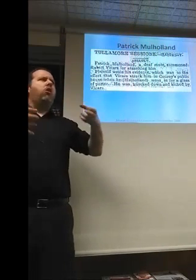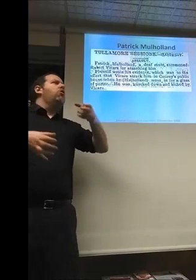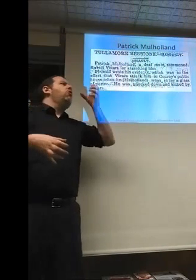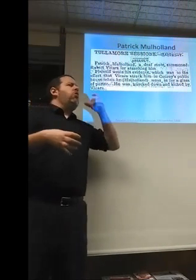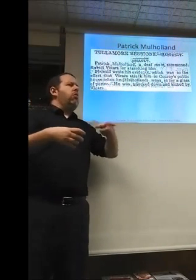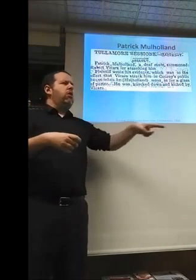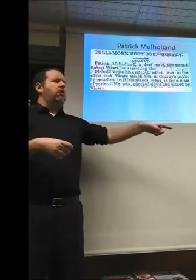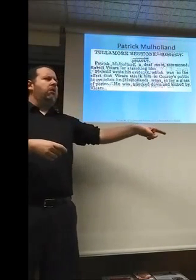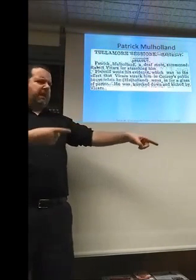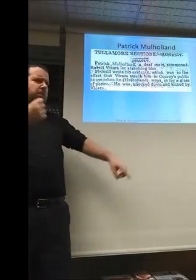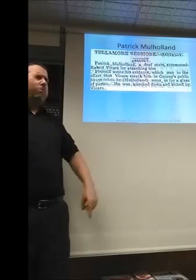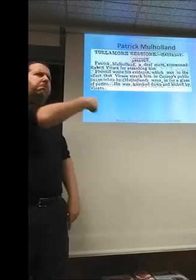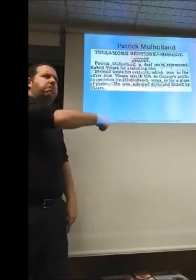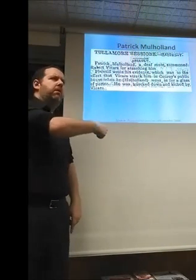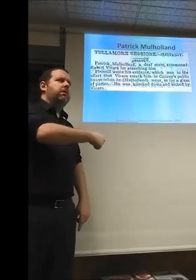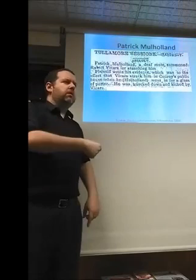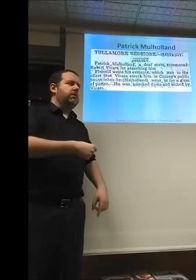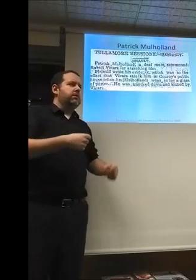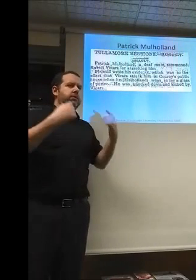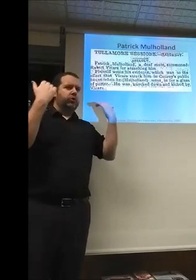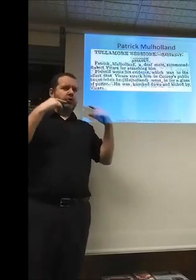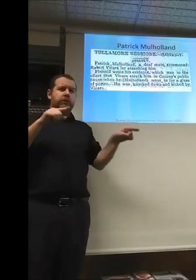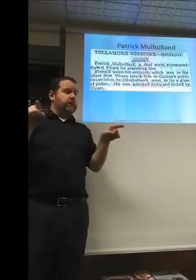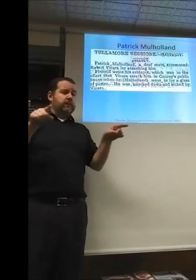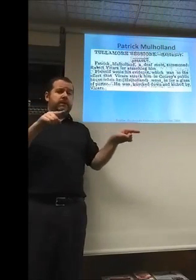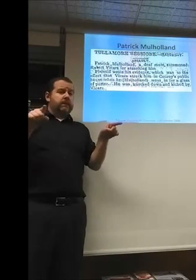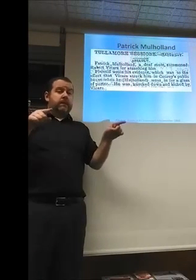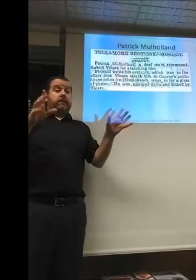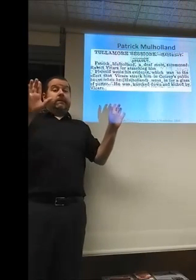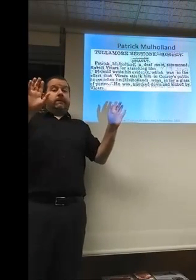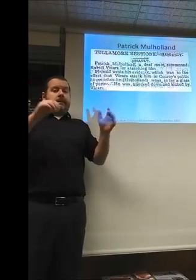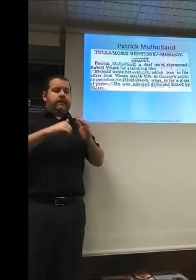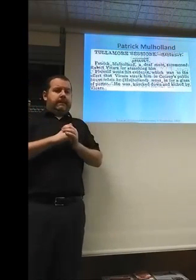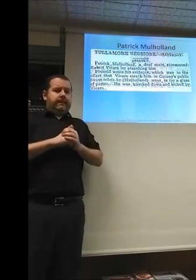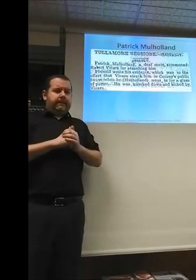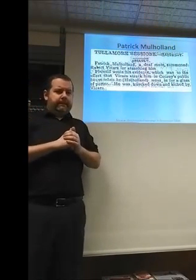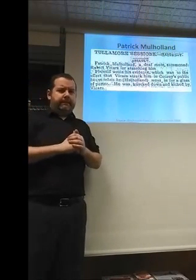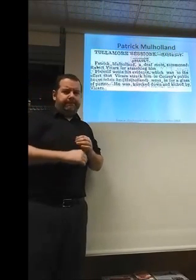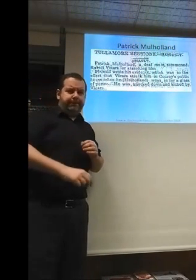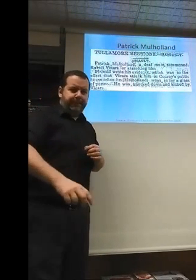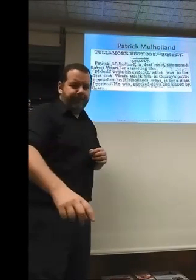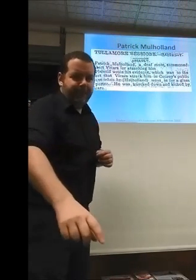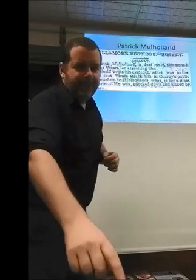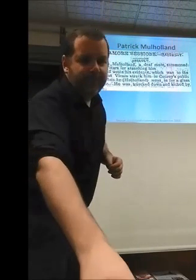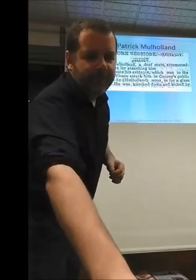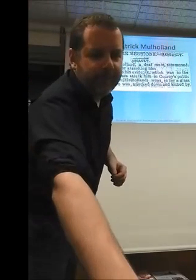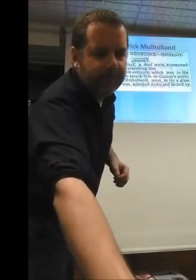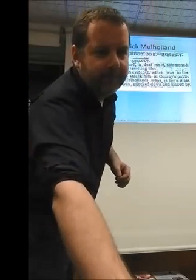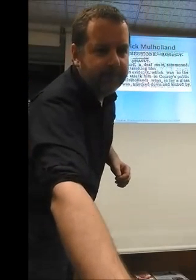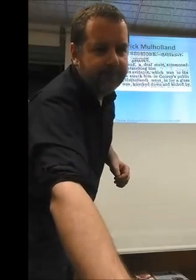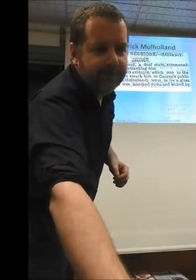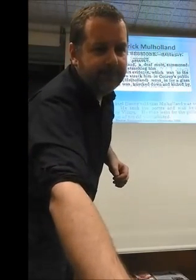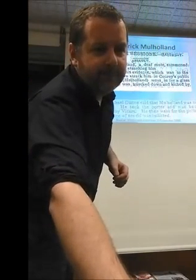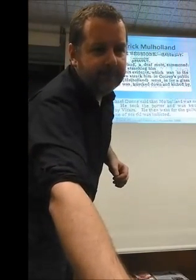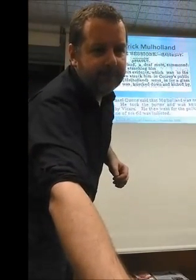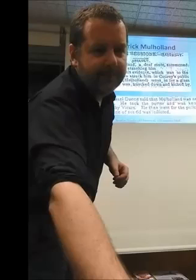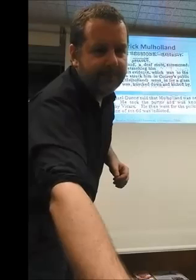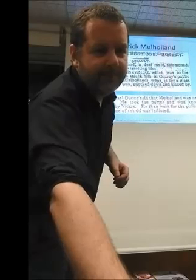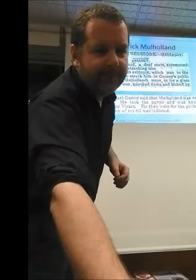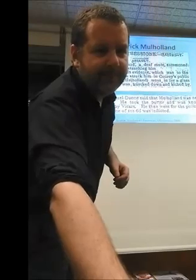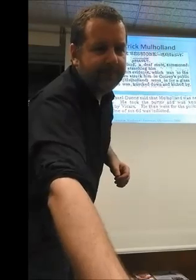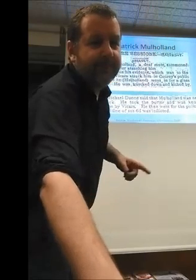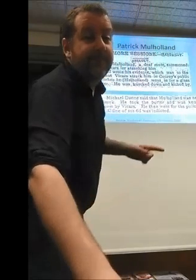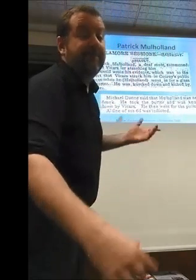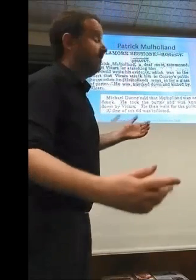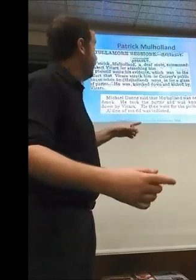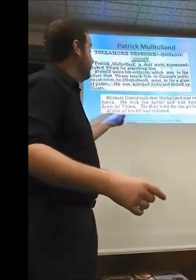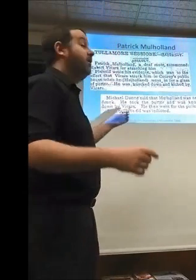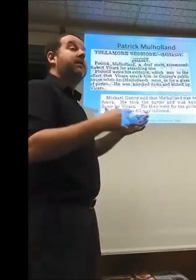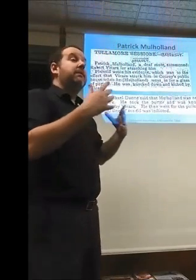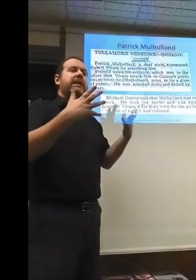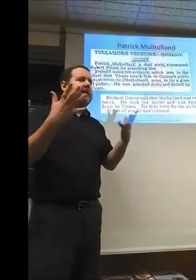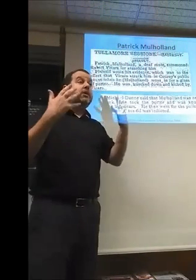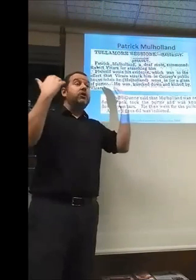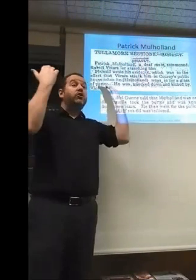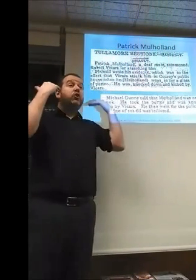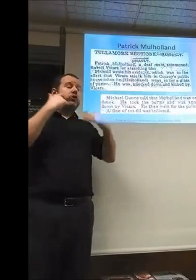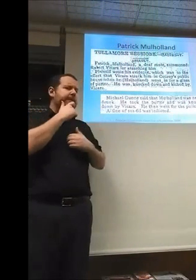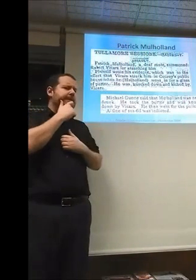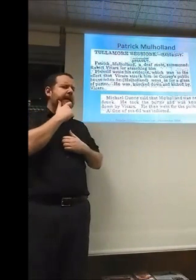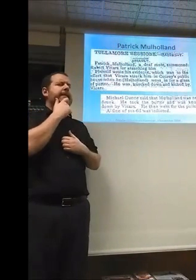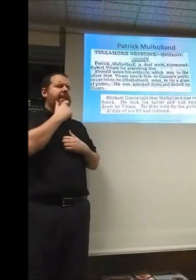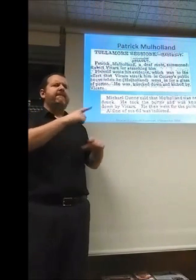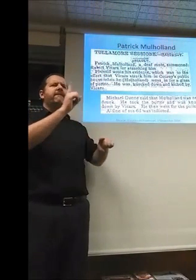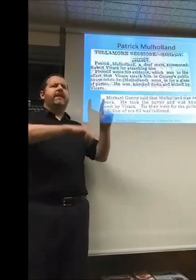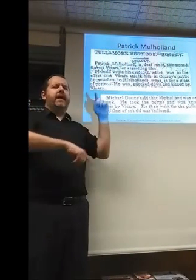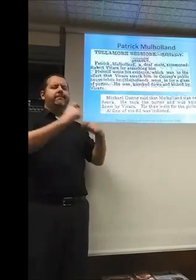a ‘dumb’ man it meant that you couldn’t hear so really ‘deaf and dumb’.